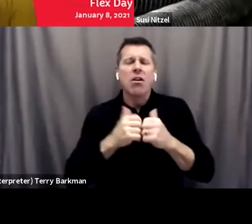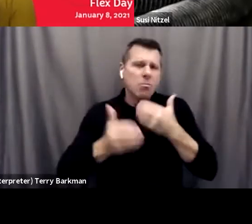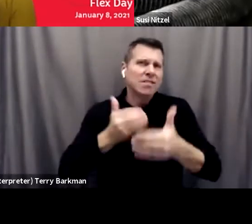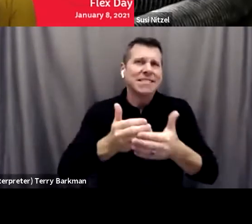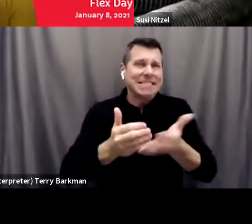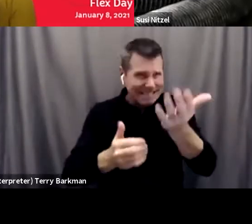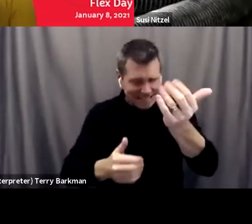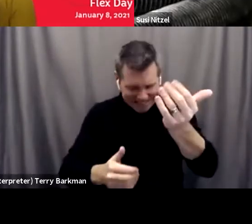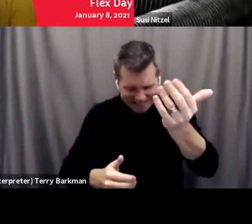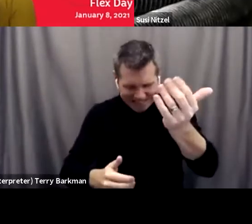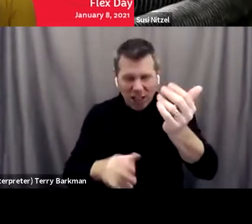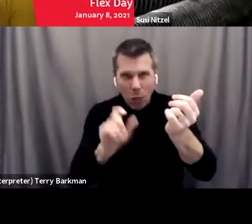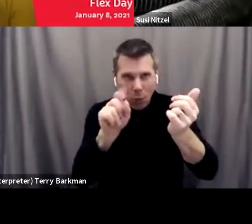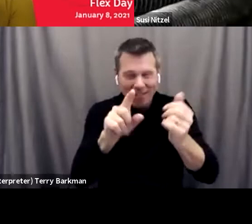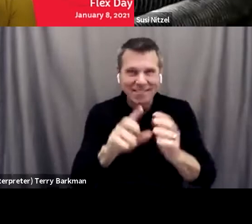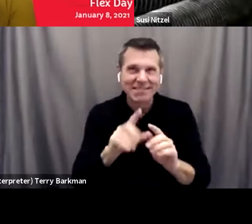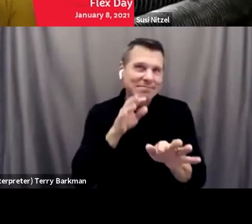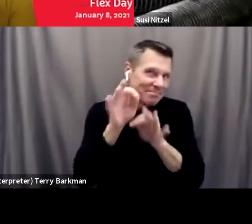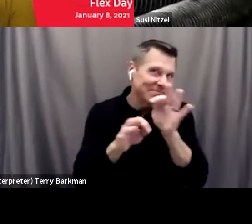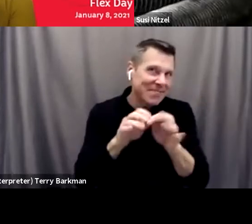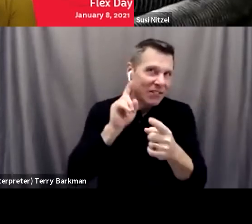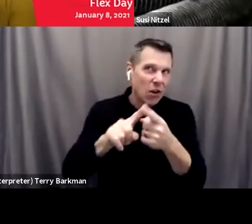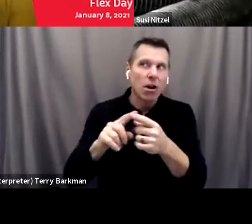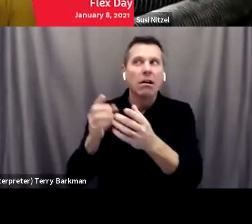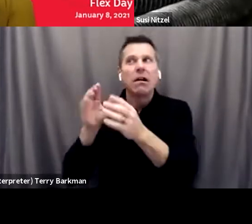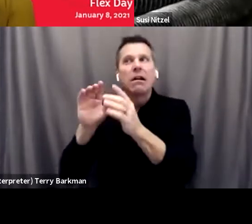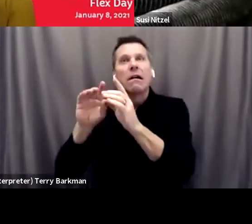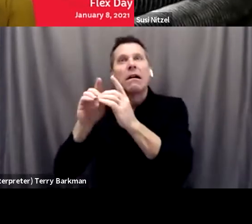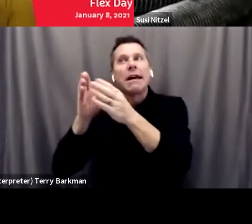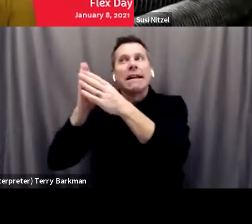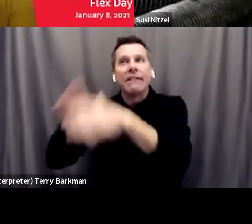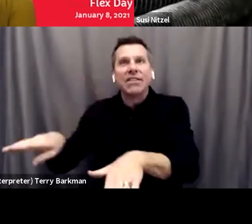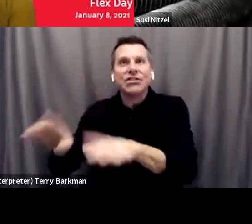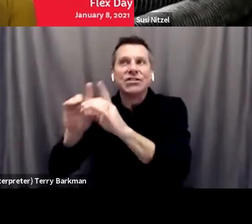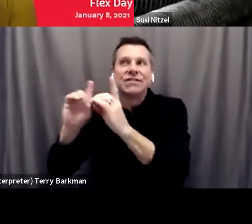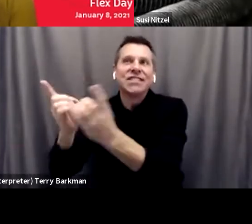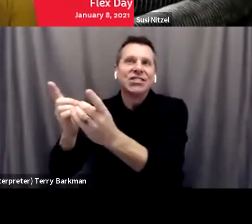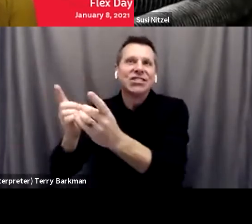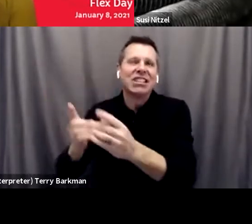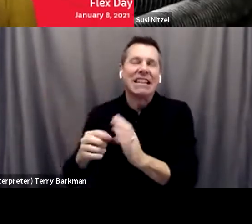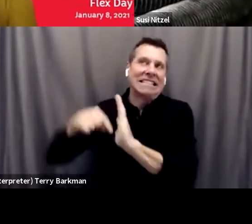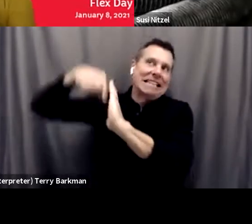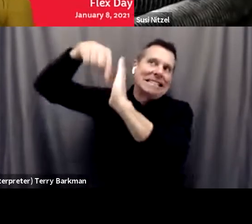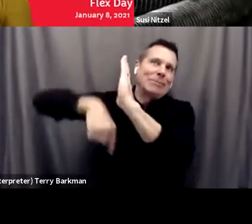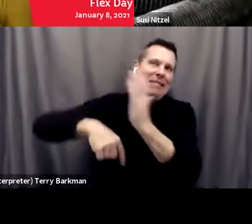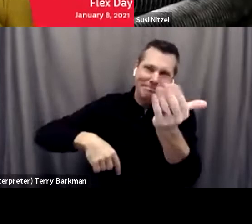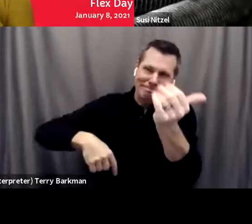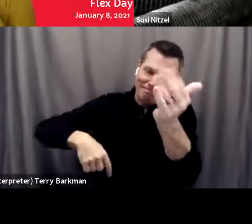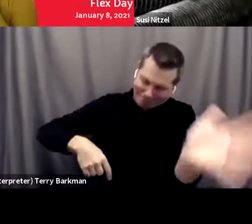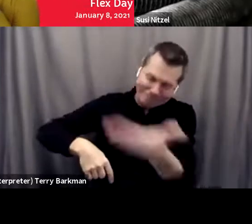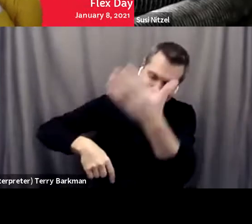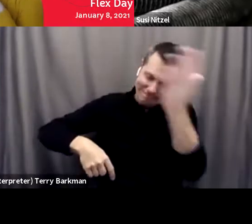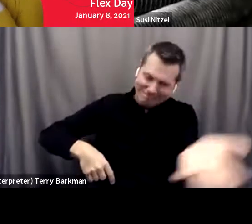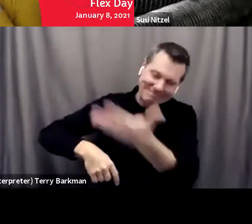that question answered for the division and the guided pathways, because that one's a little in depth. It is out there before. And